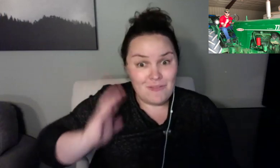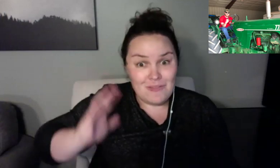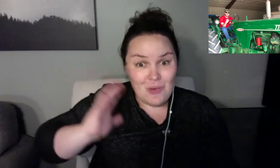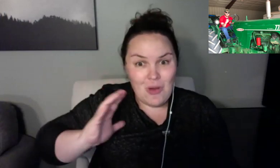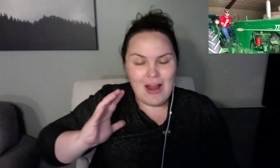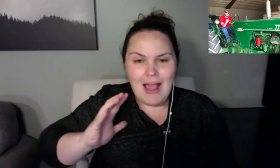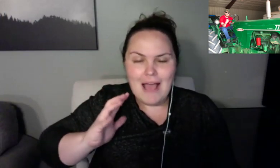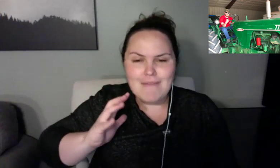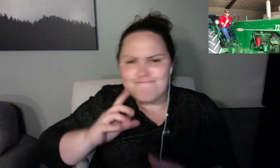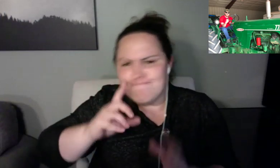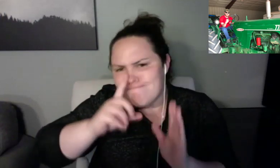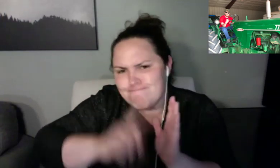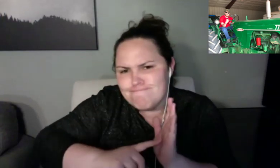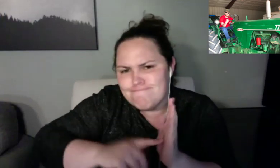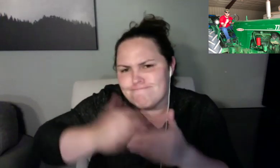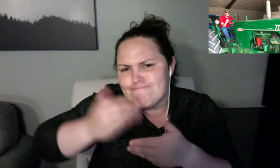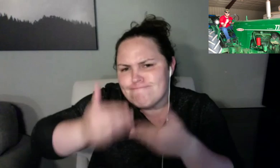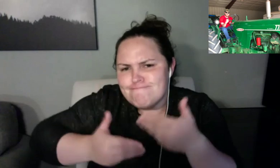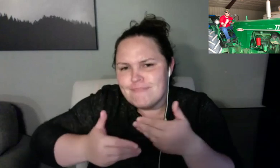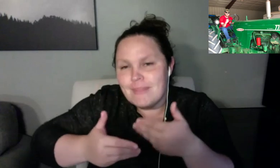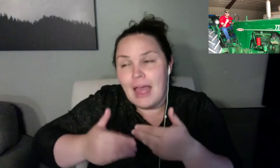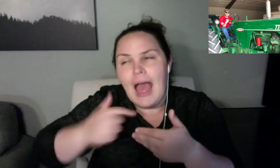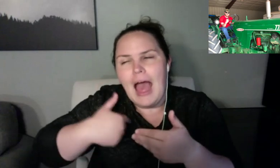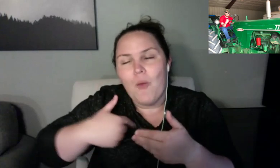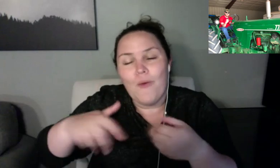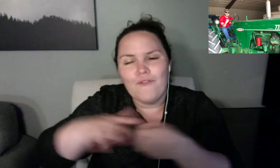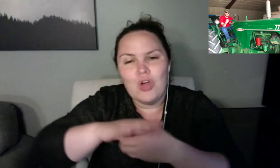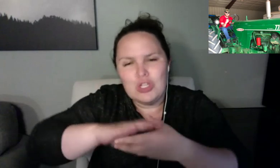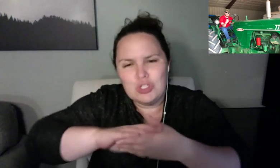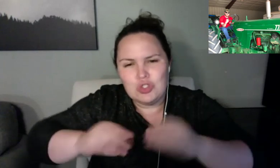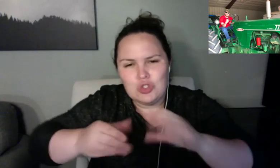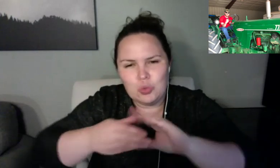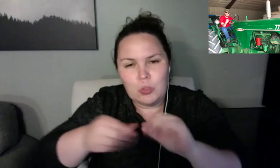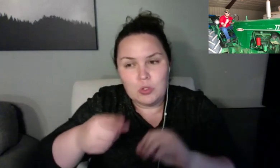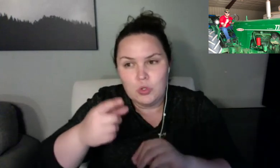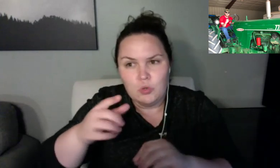tractors, and I want to tell the whole story so you get the full picture.